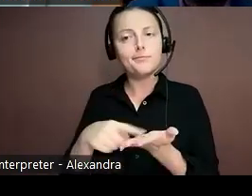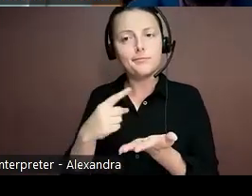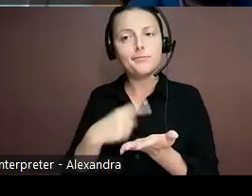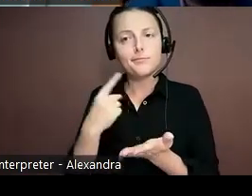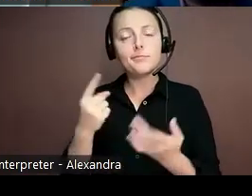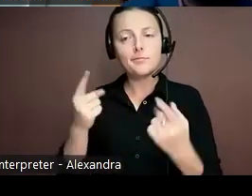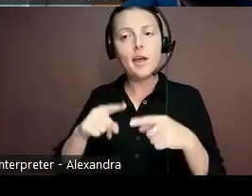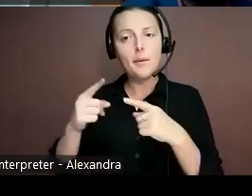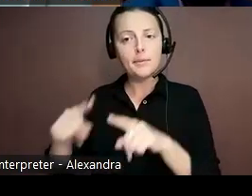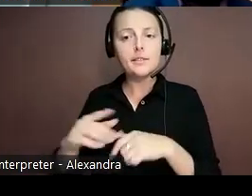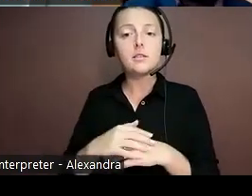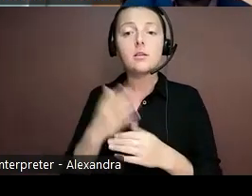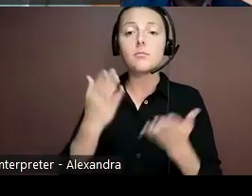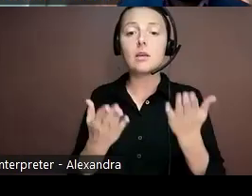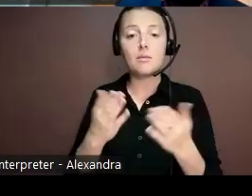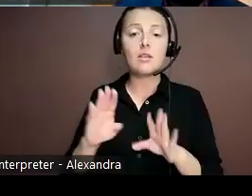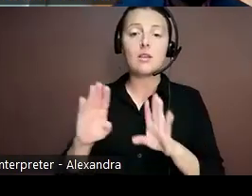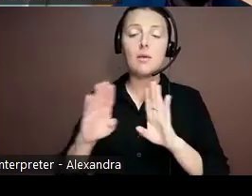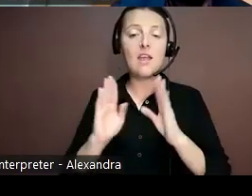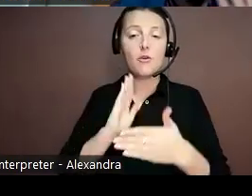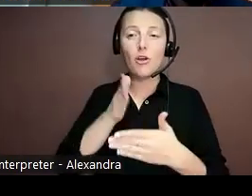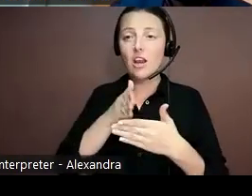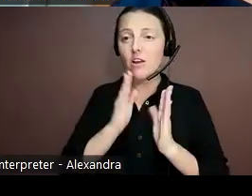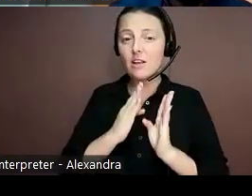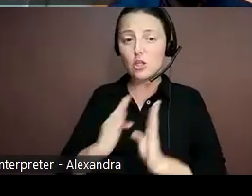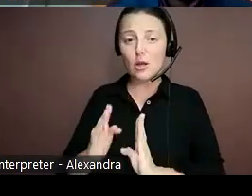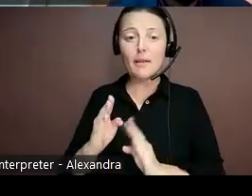uh the unit struggles with implementing that plan and you get the patient back. It's the